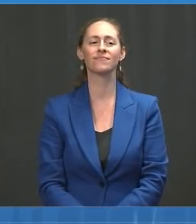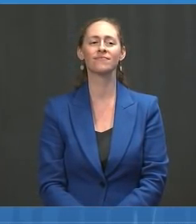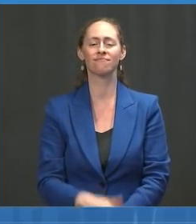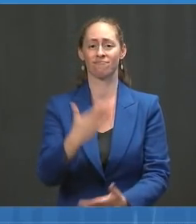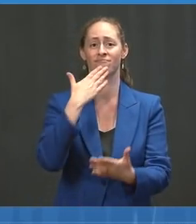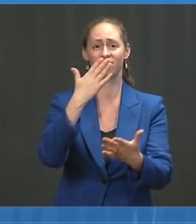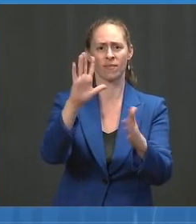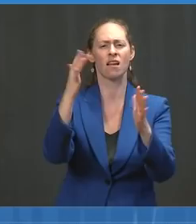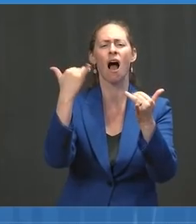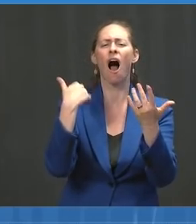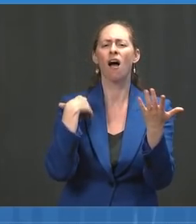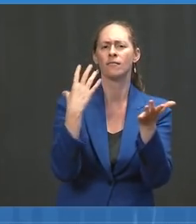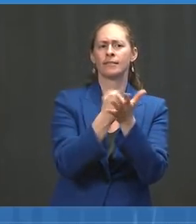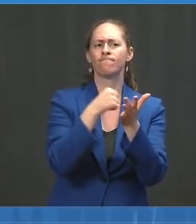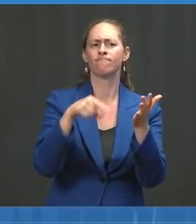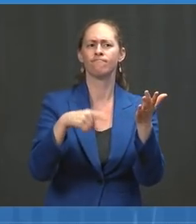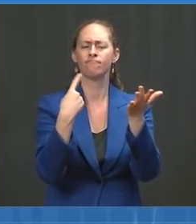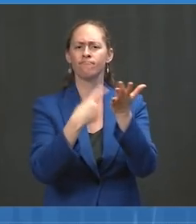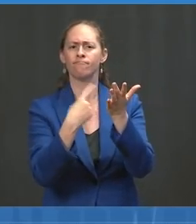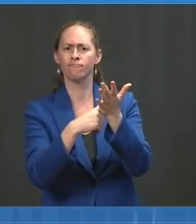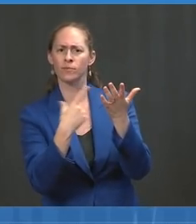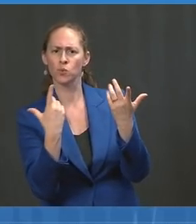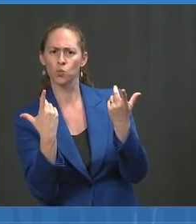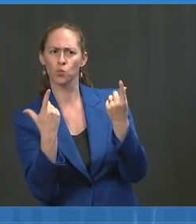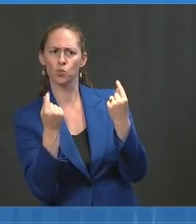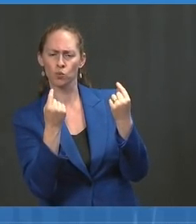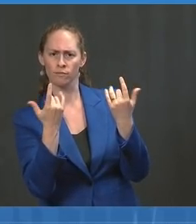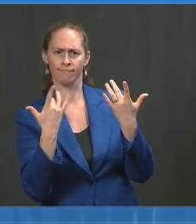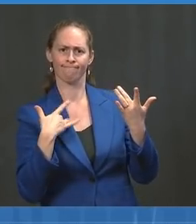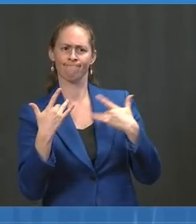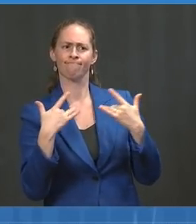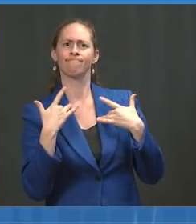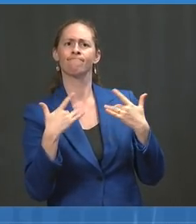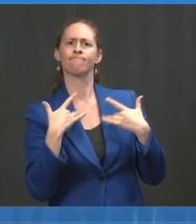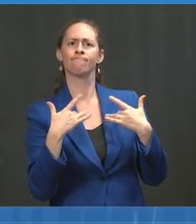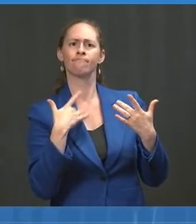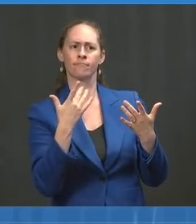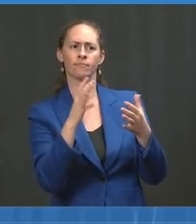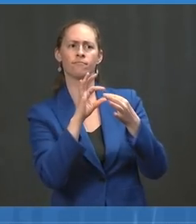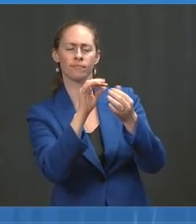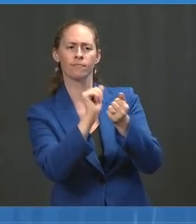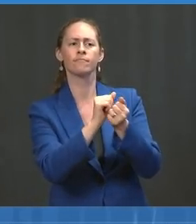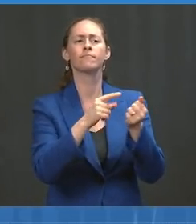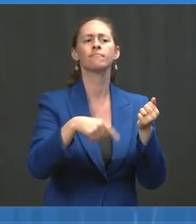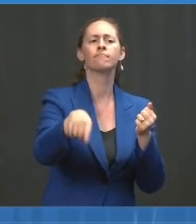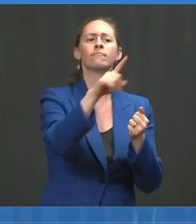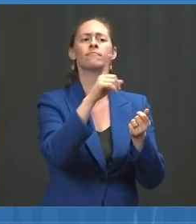in addressing a much- underutilized intervention for COVID-19,